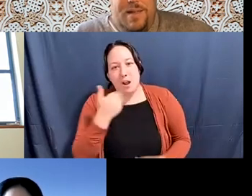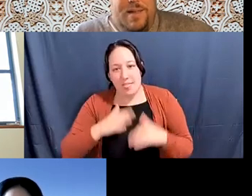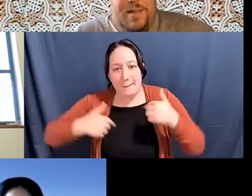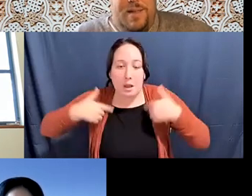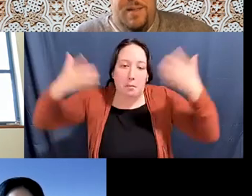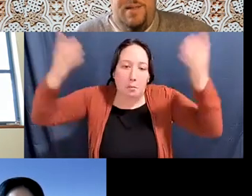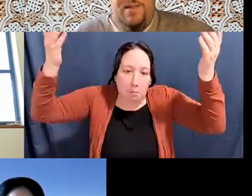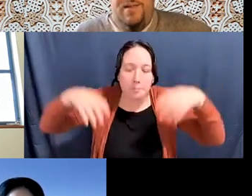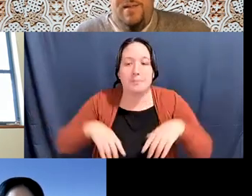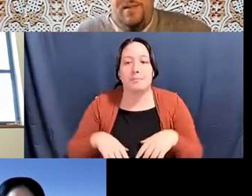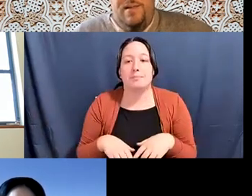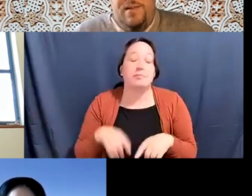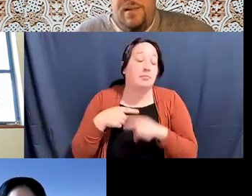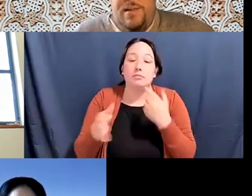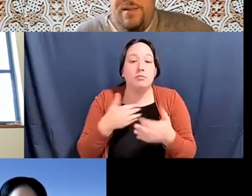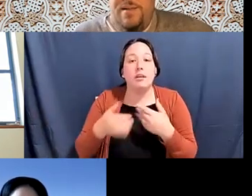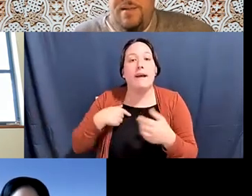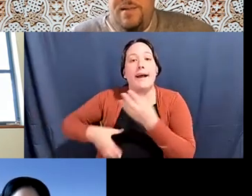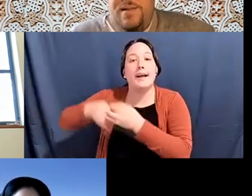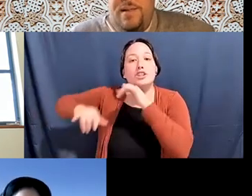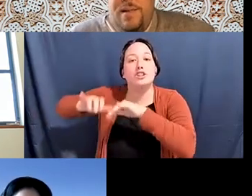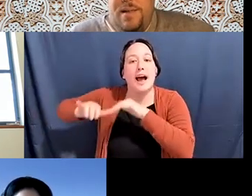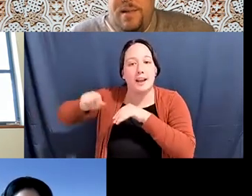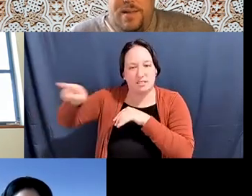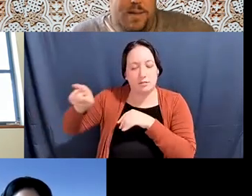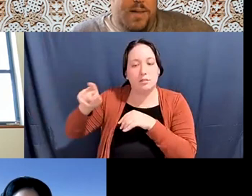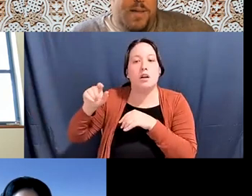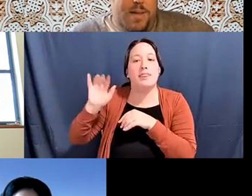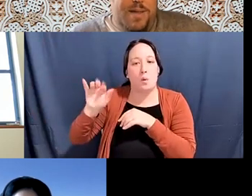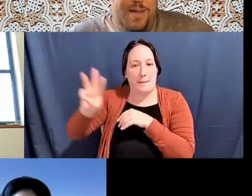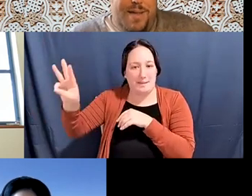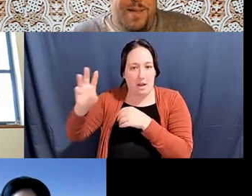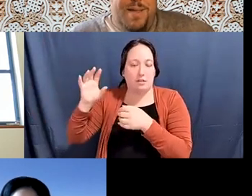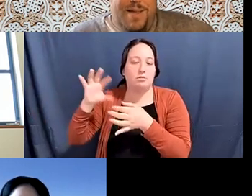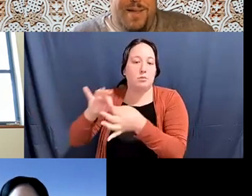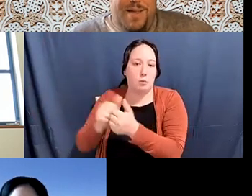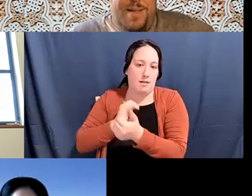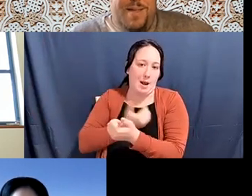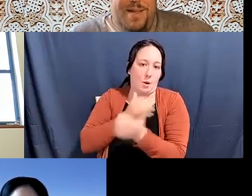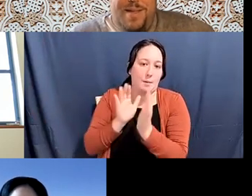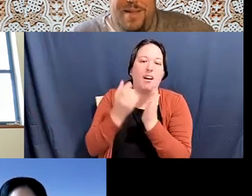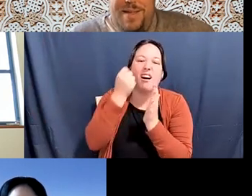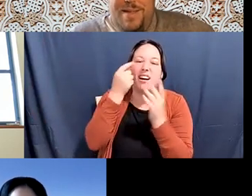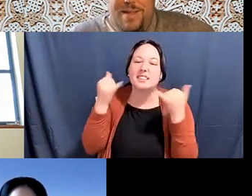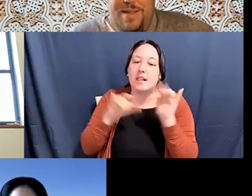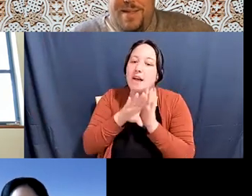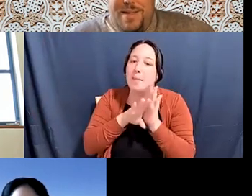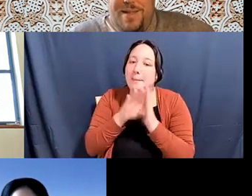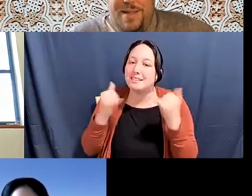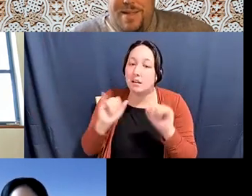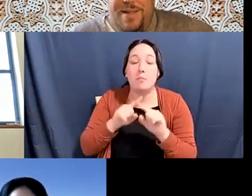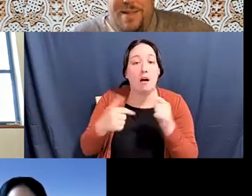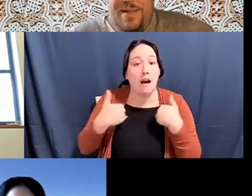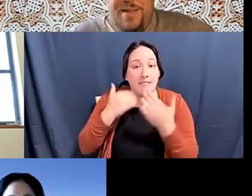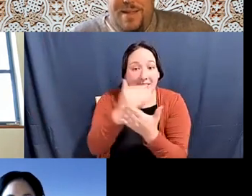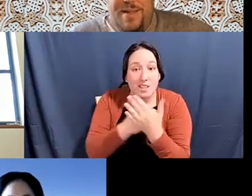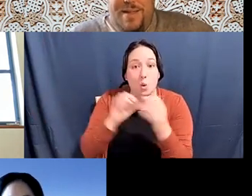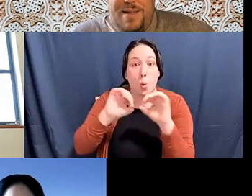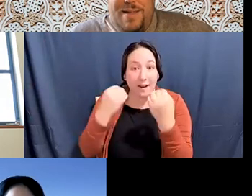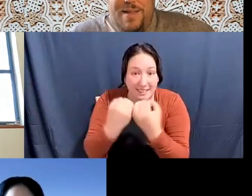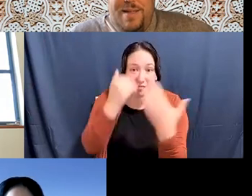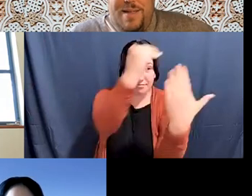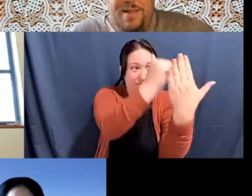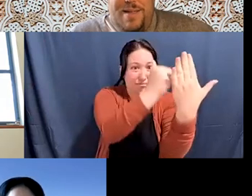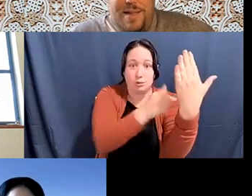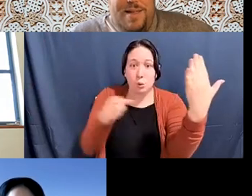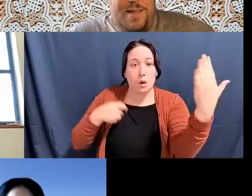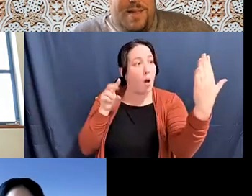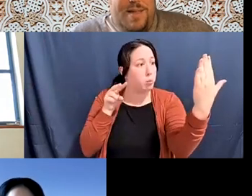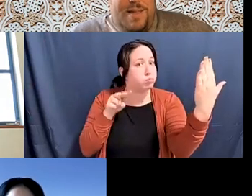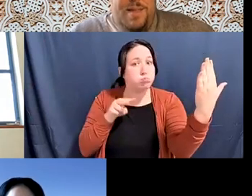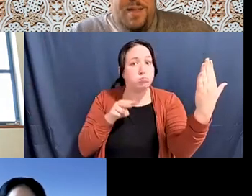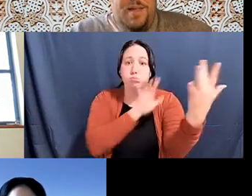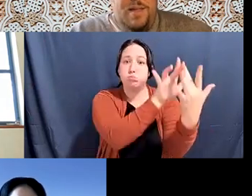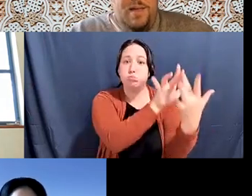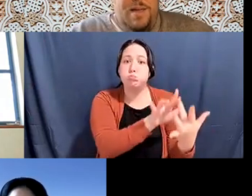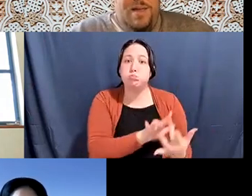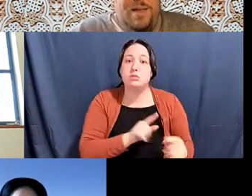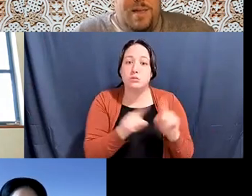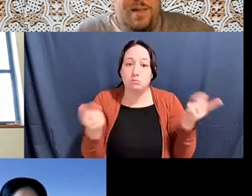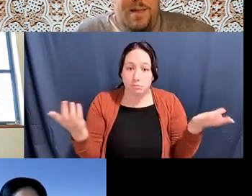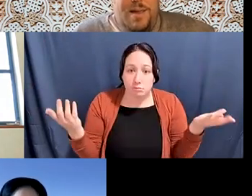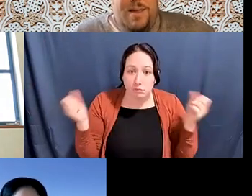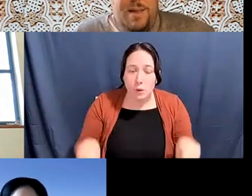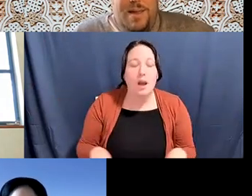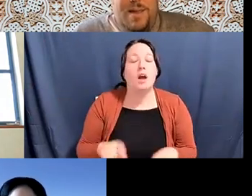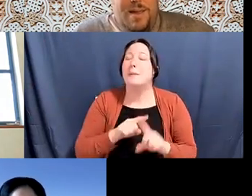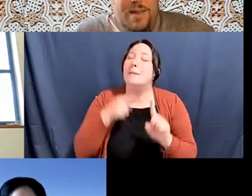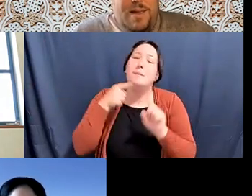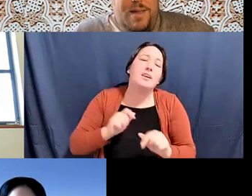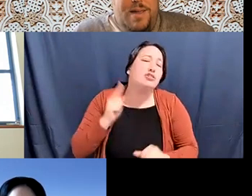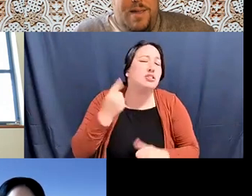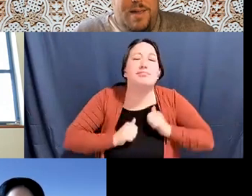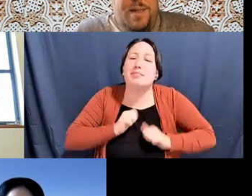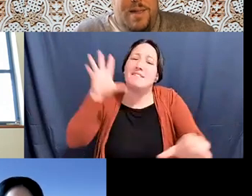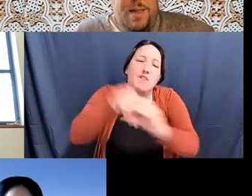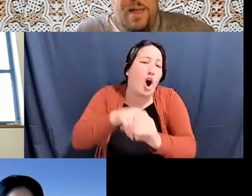Diane Fujino: website that is attached to our book. It's kind of in development so it's not fully there but there's a list of organizations and you can check out the organizations that exist so get involved just try it, just jump into it, yeah.